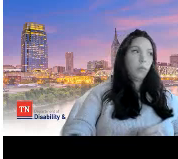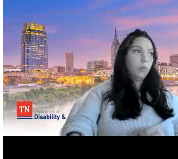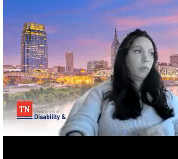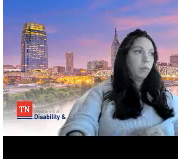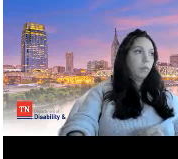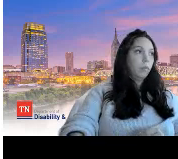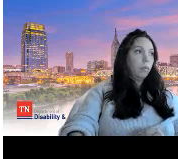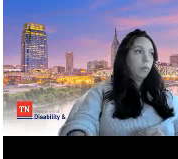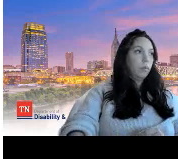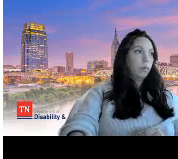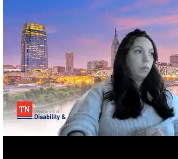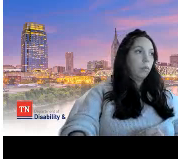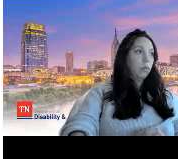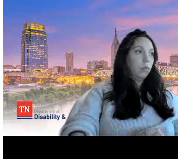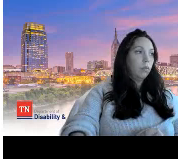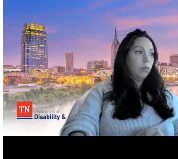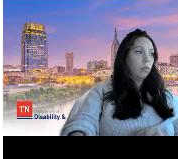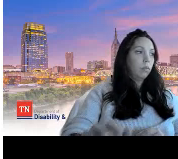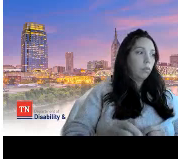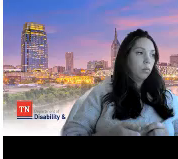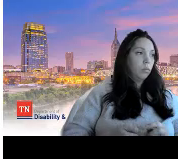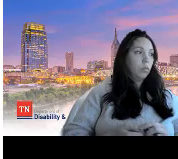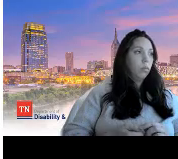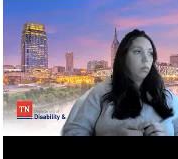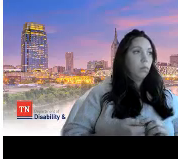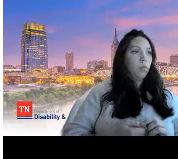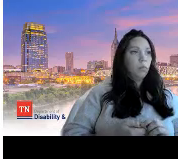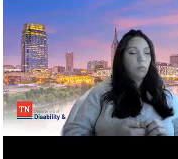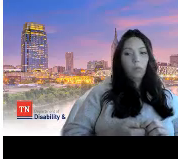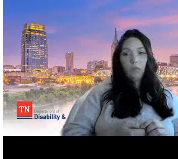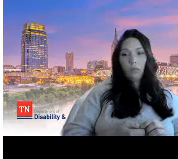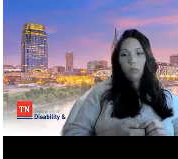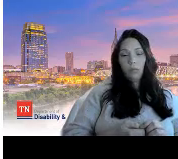that sometimes minimal support that they need to be able to stay there.